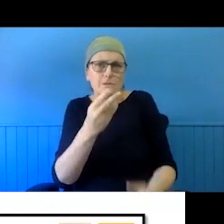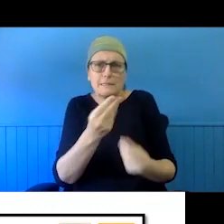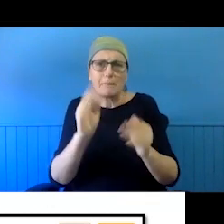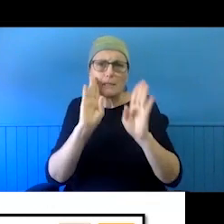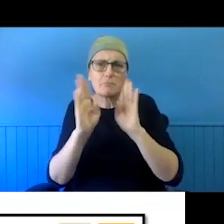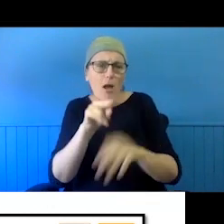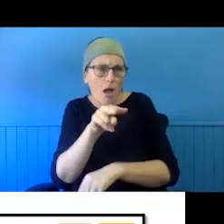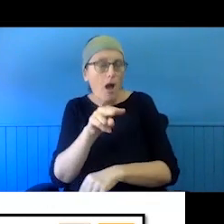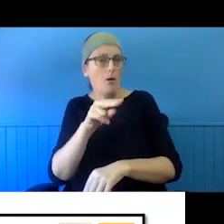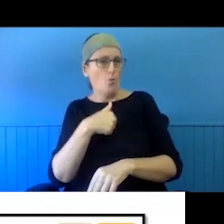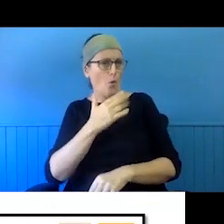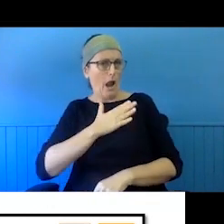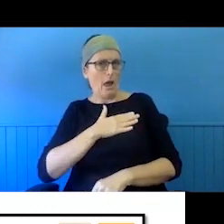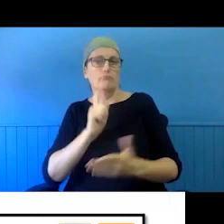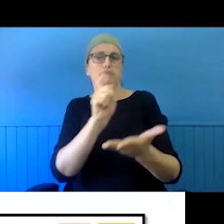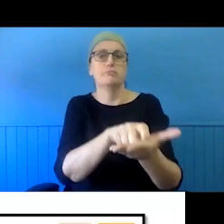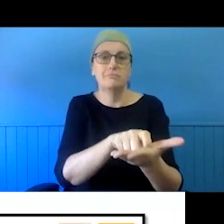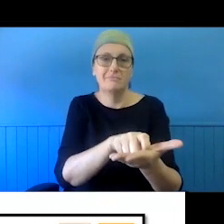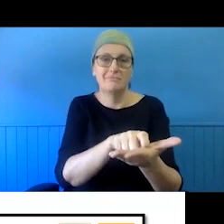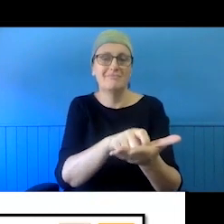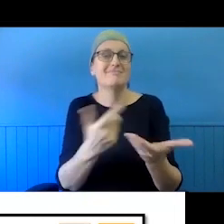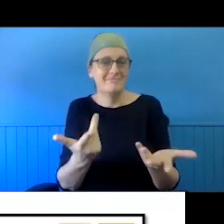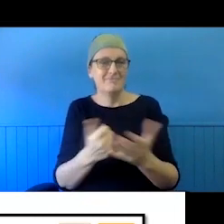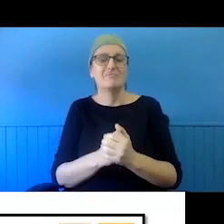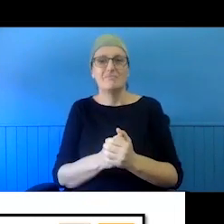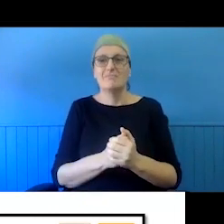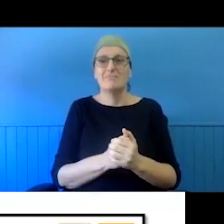is driving a lot of new users. If you're a not-for-profit, obviously